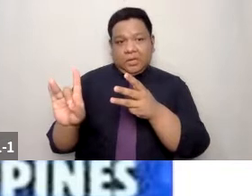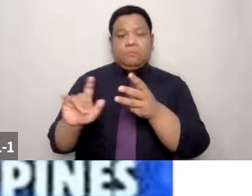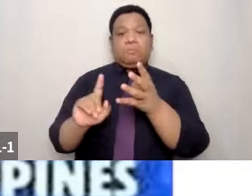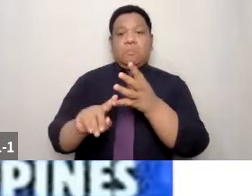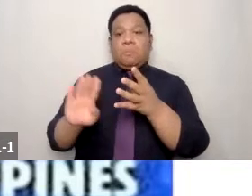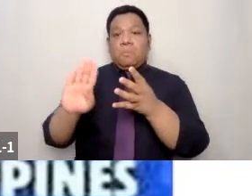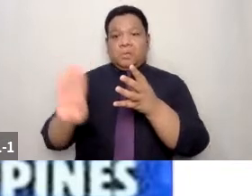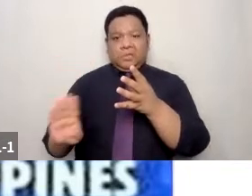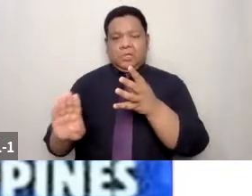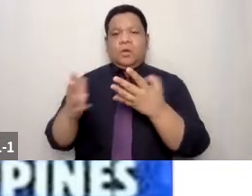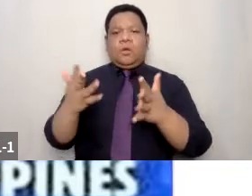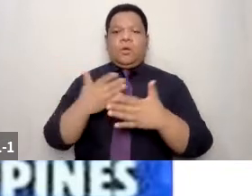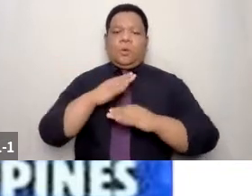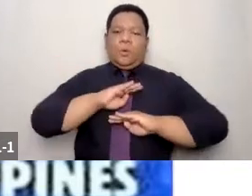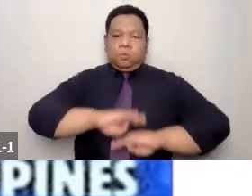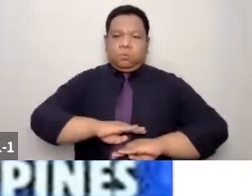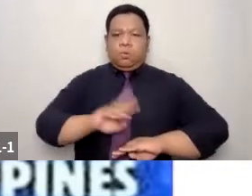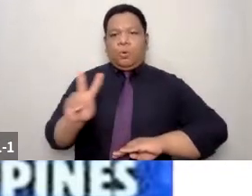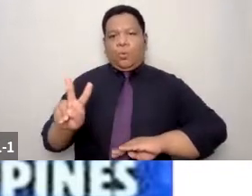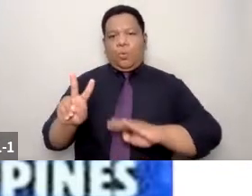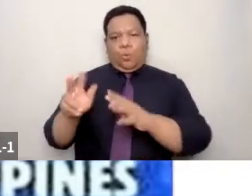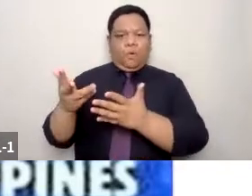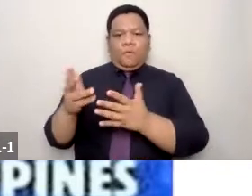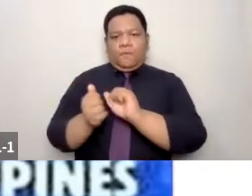I hope it doesn’t grow. This means it was contained.